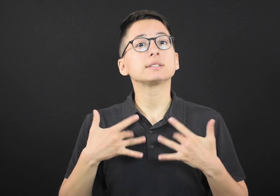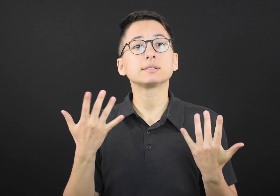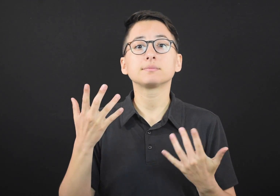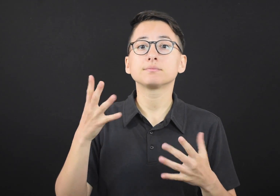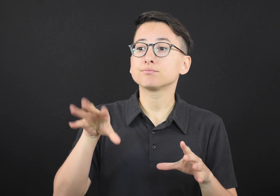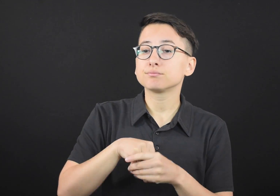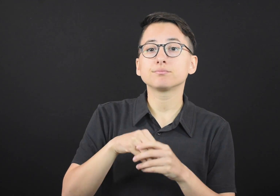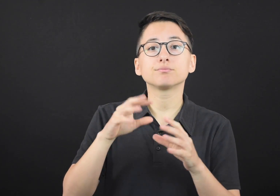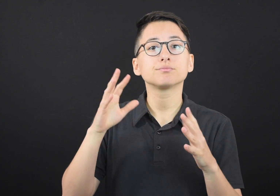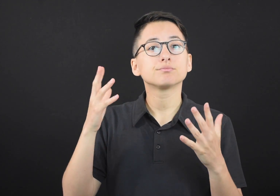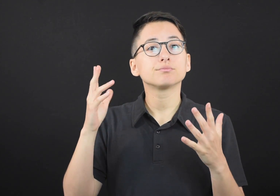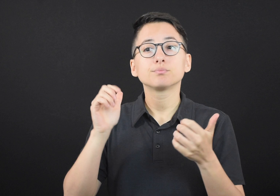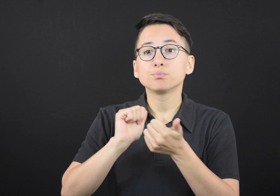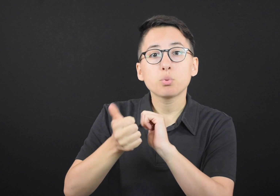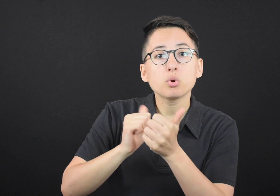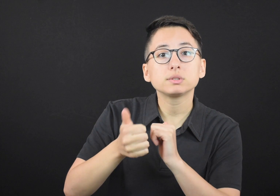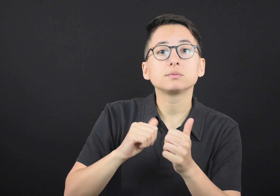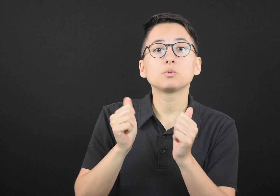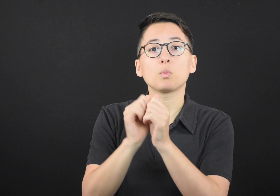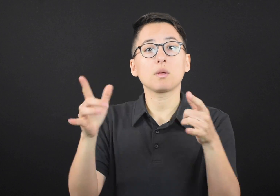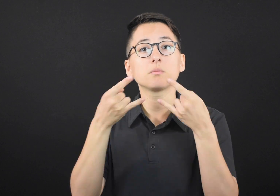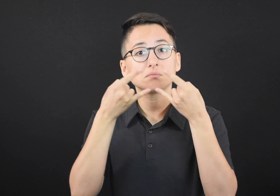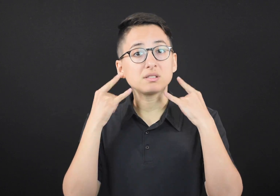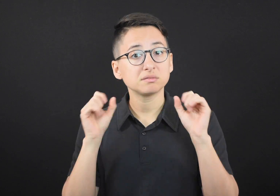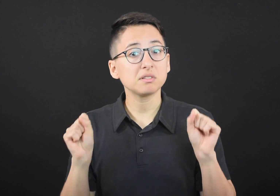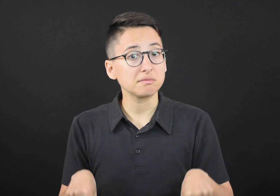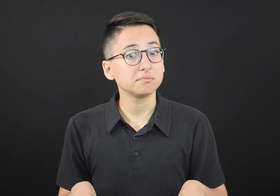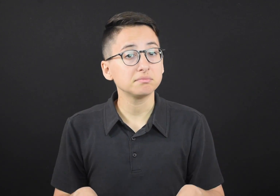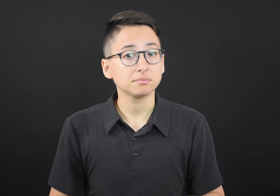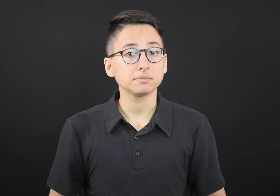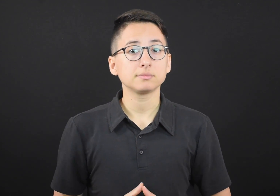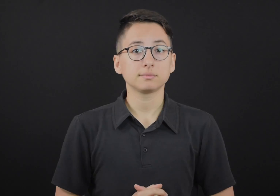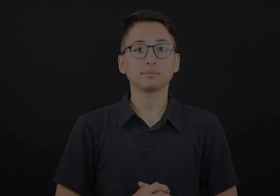including participating in sports activities, without a mask.